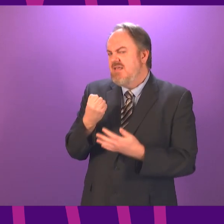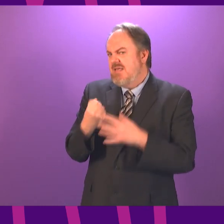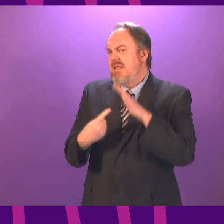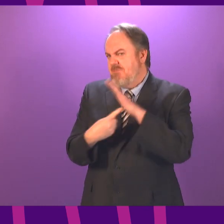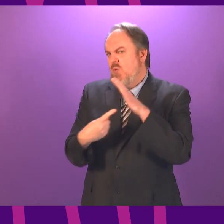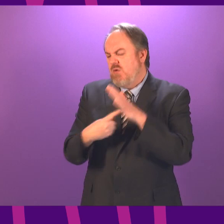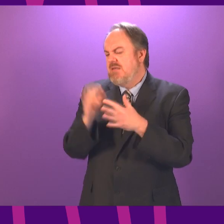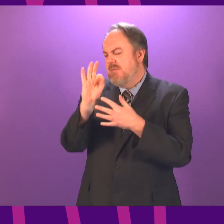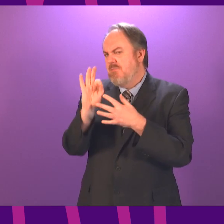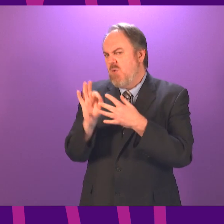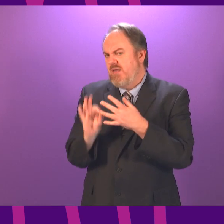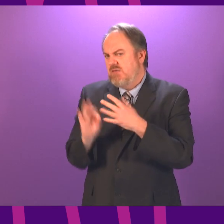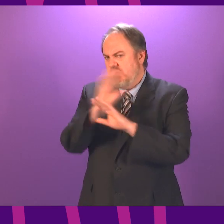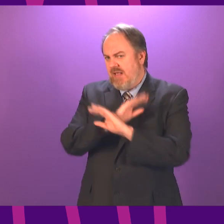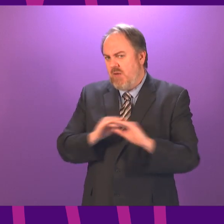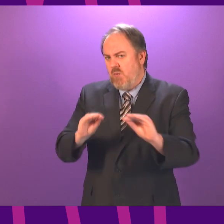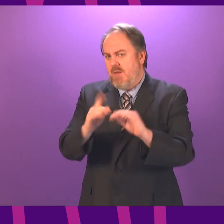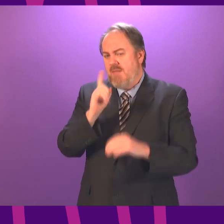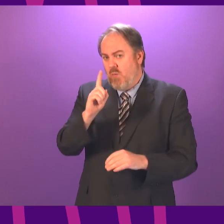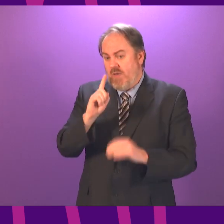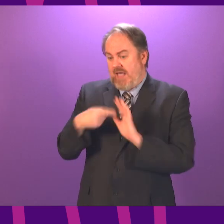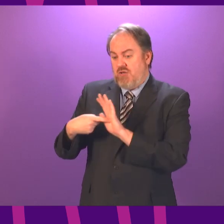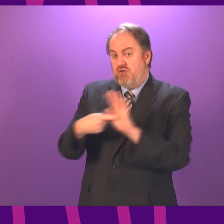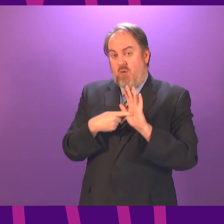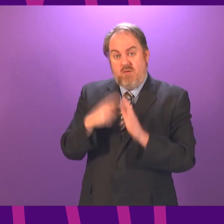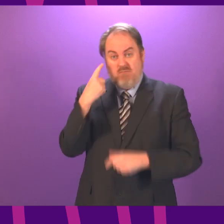I think, the first hard evidence of the positive impact of vaccination.